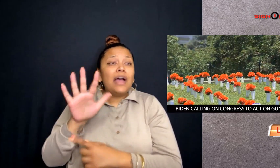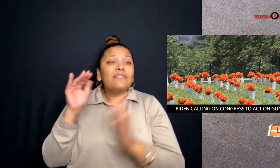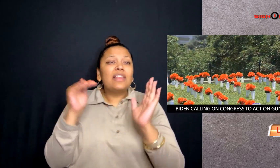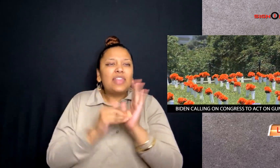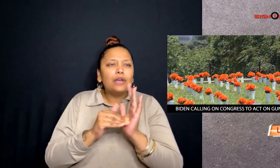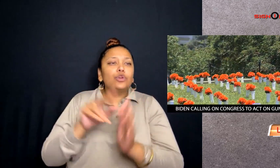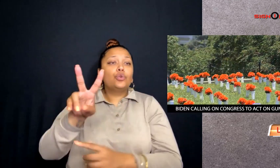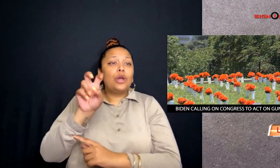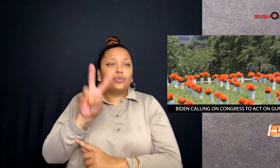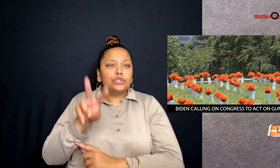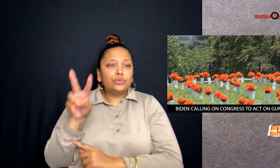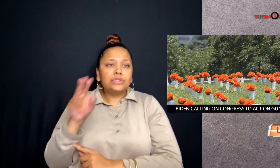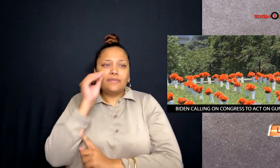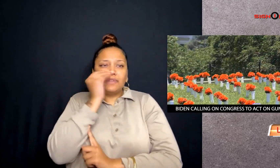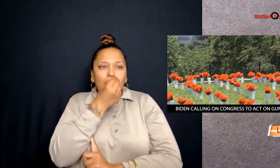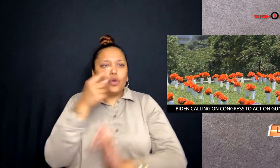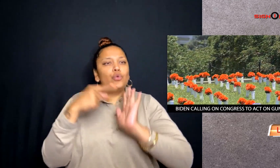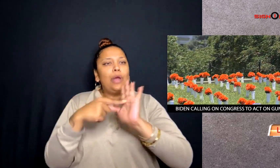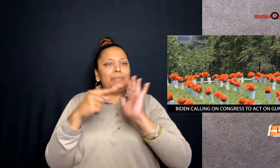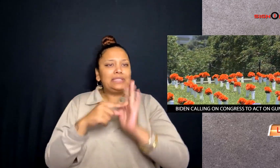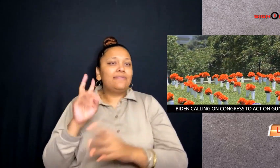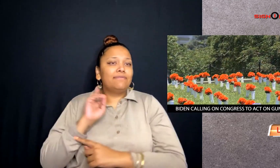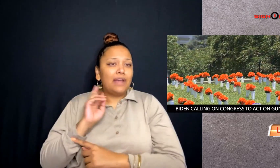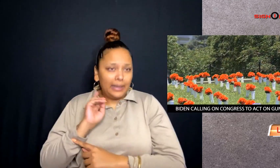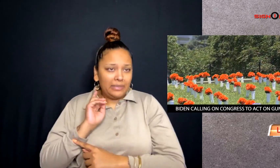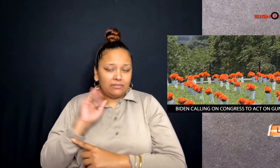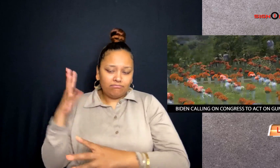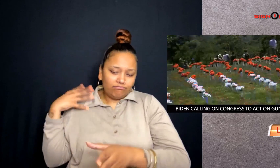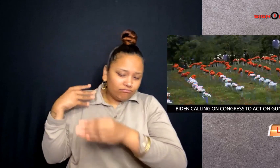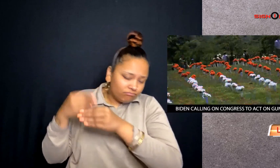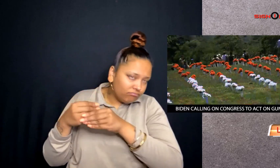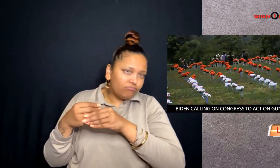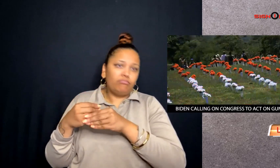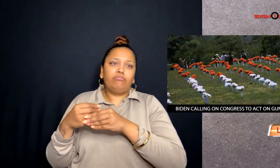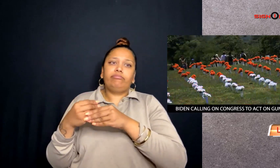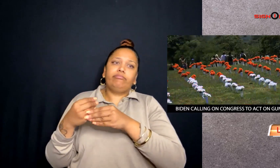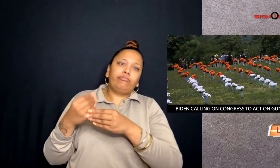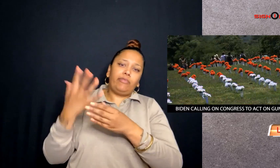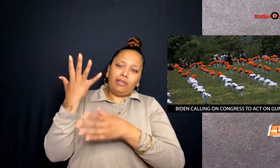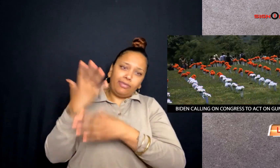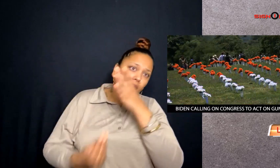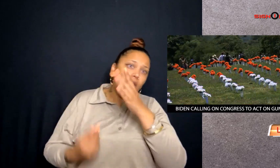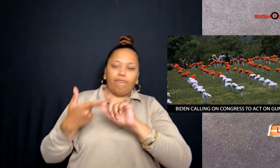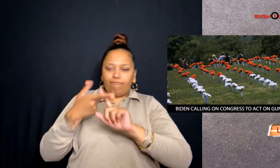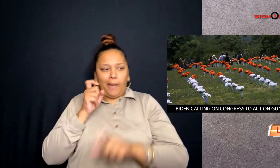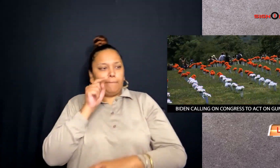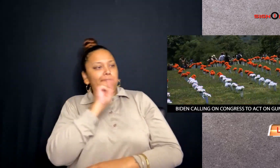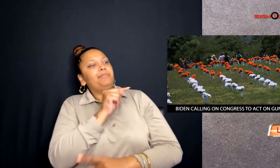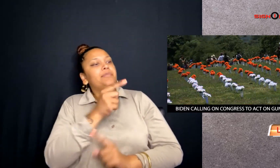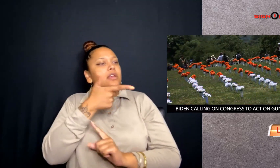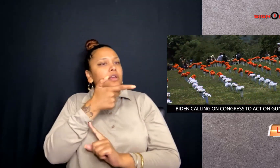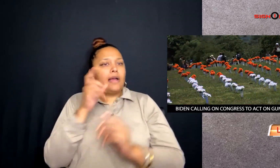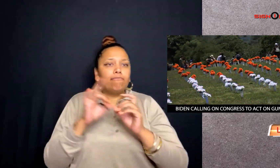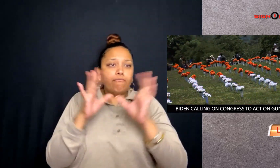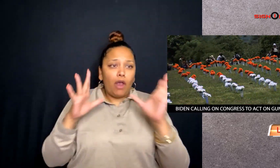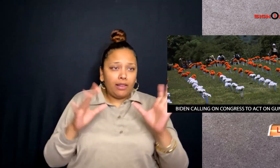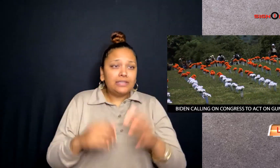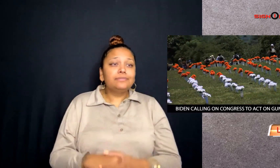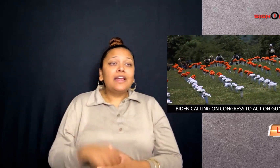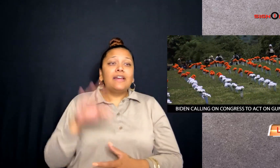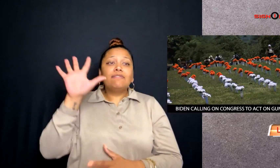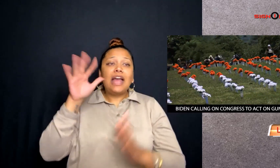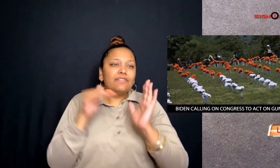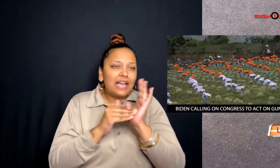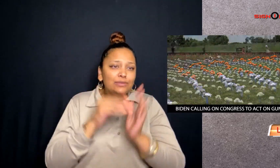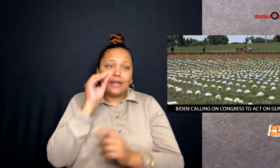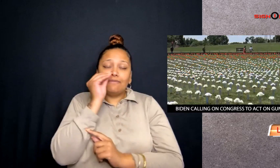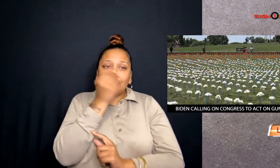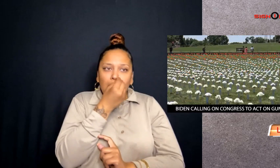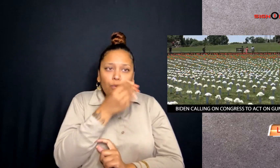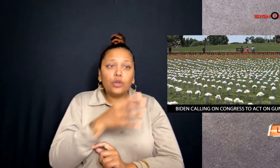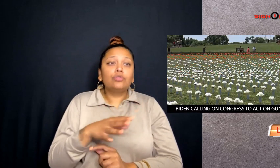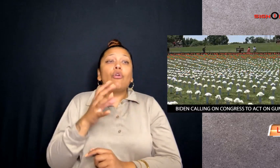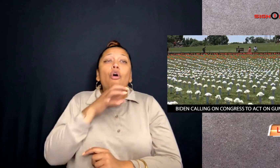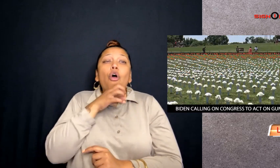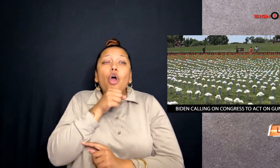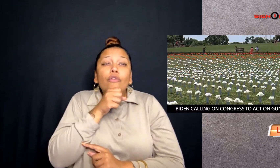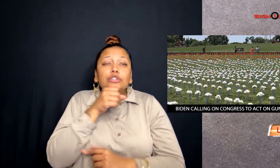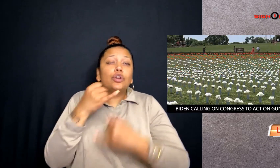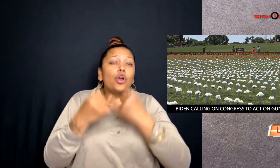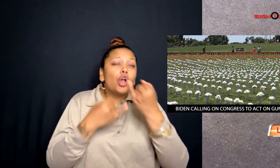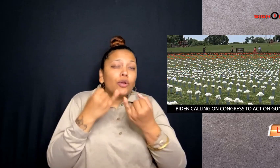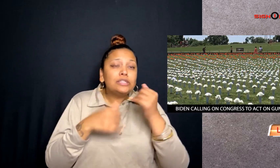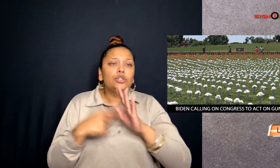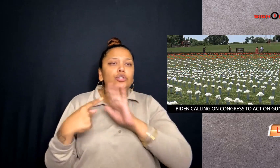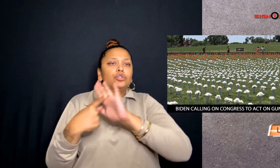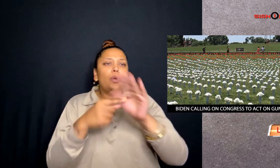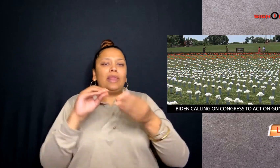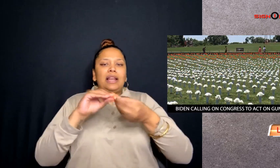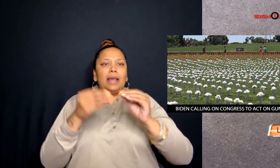it showcases 45,222 flowers to represent the victims of gun violence 5000 of the flowers